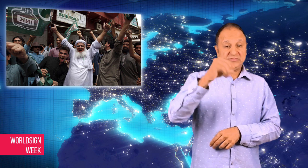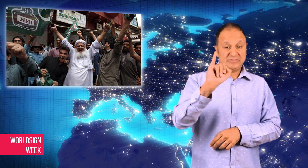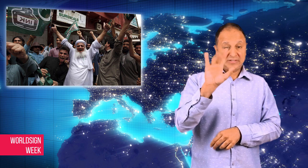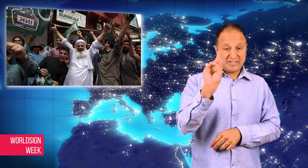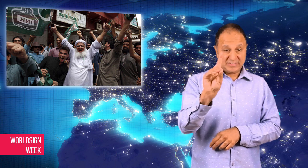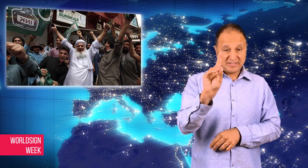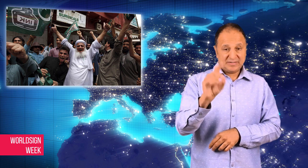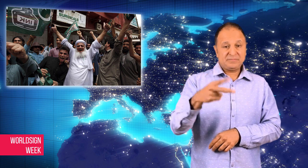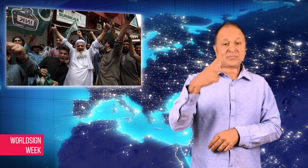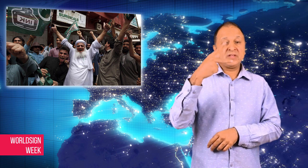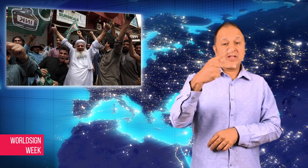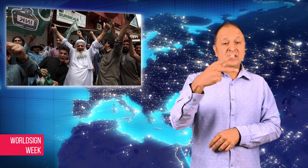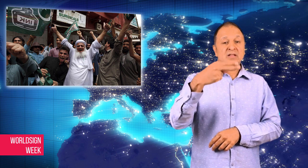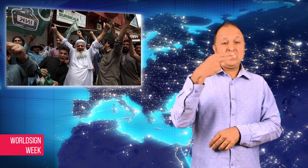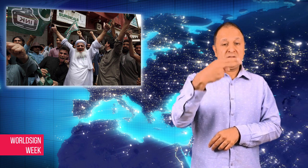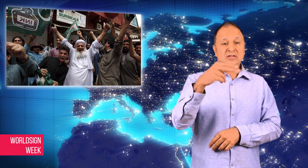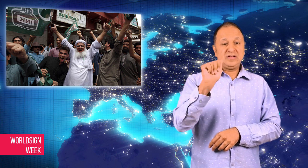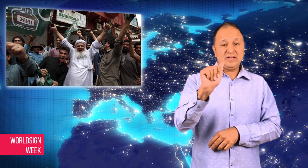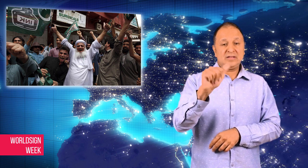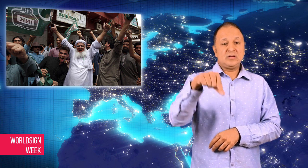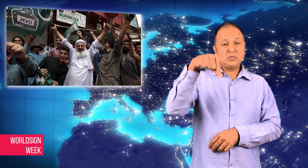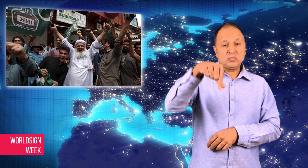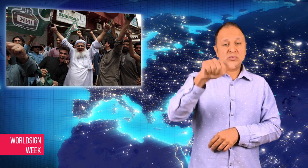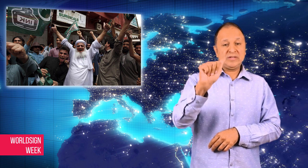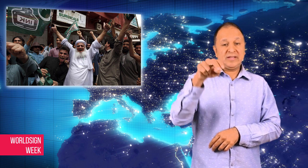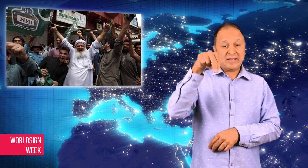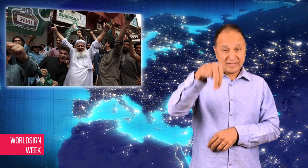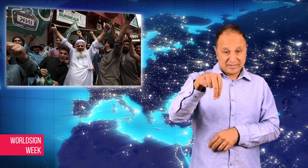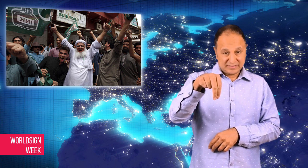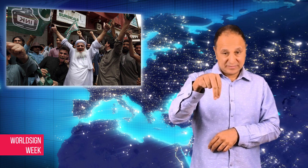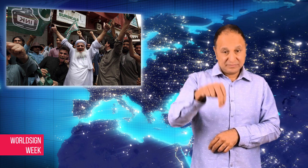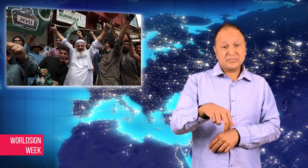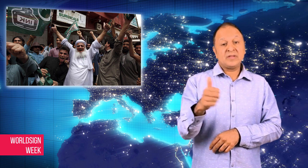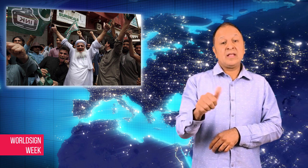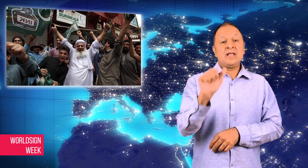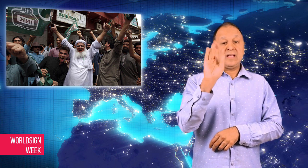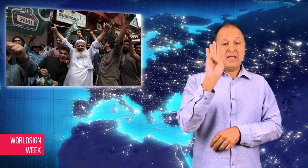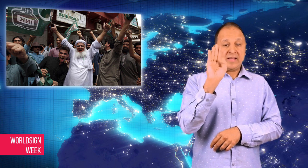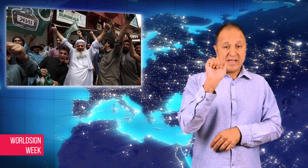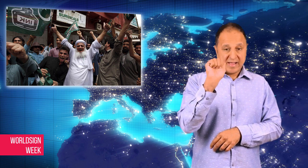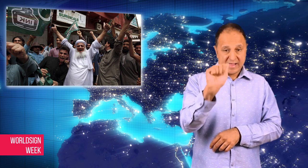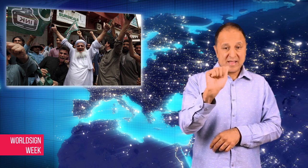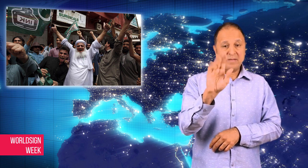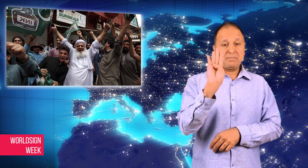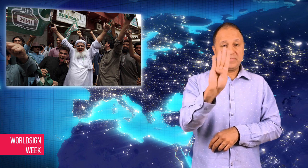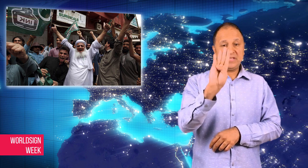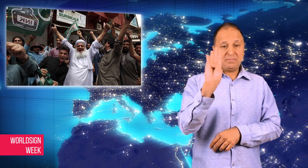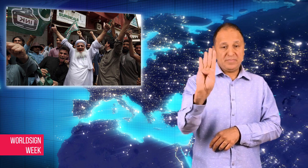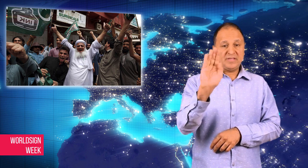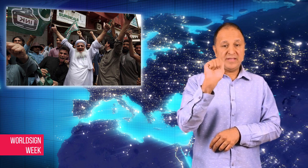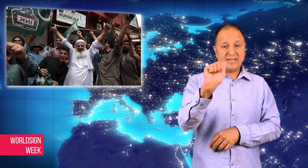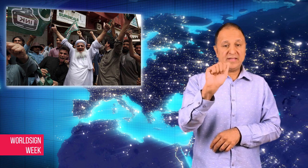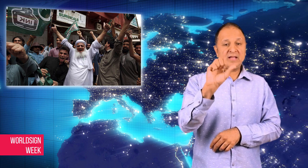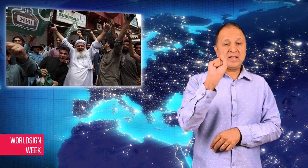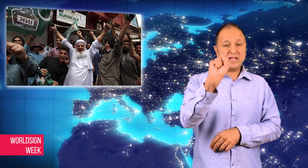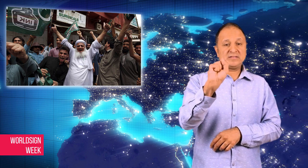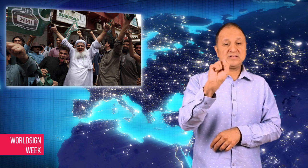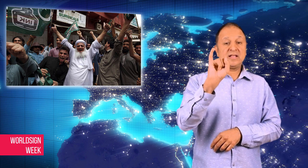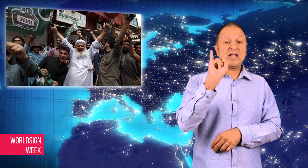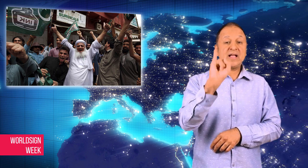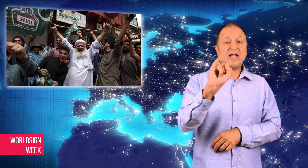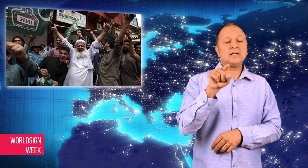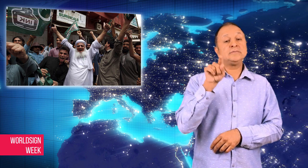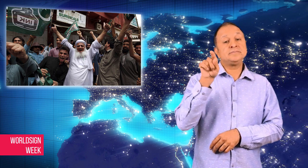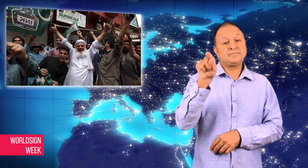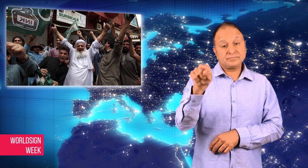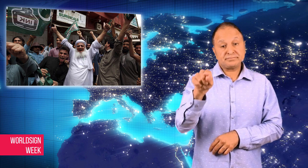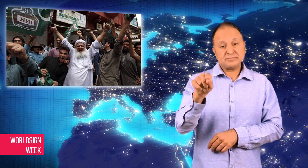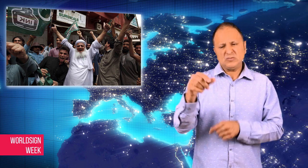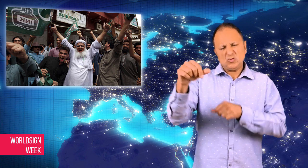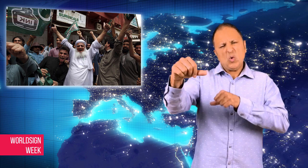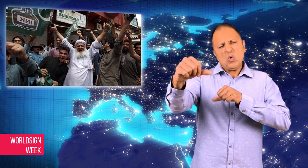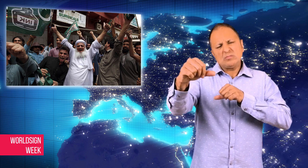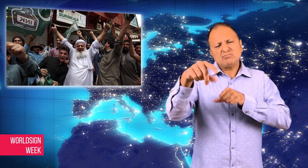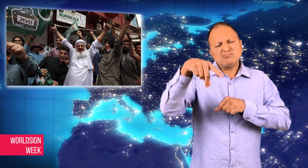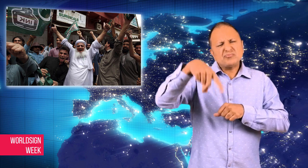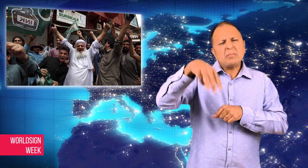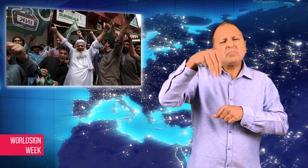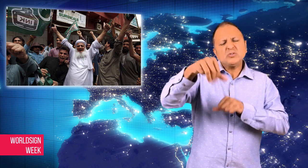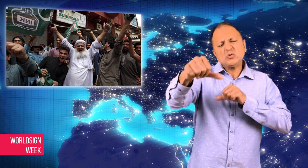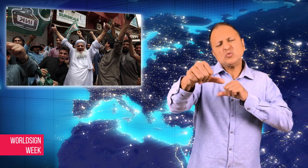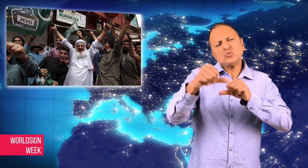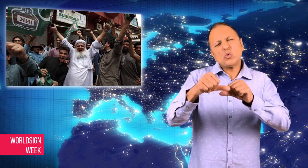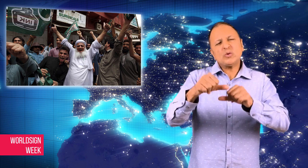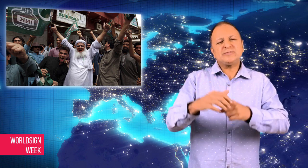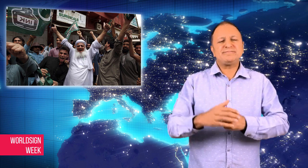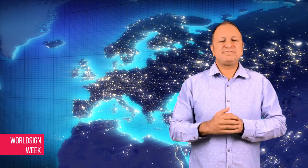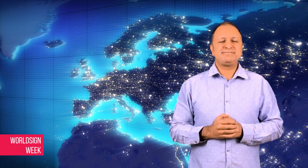named interim prime minister.